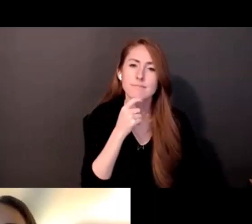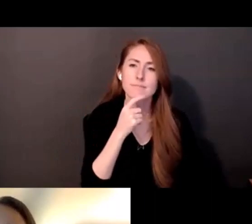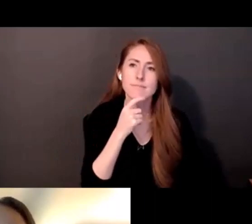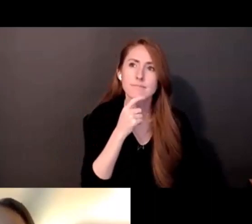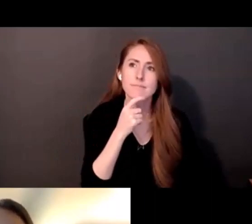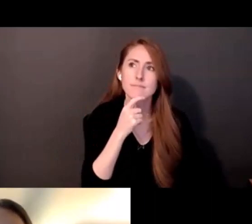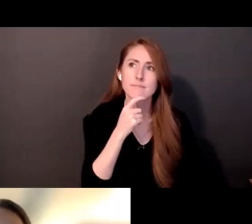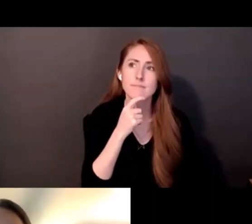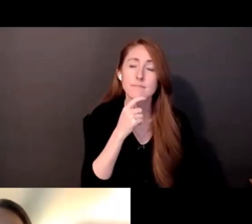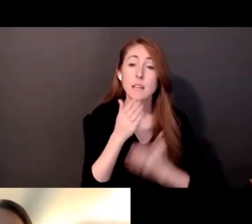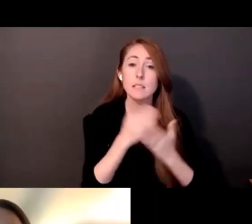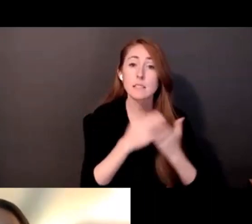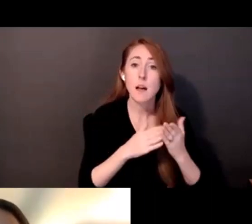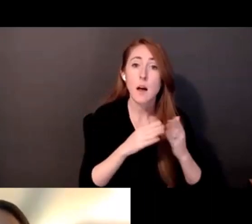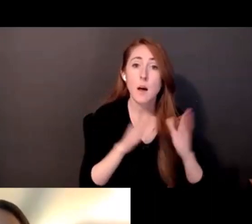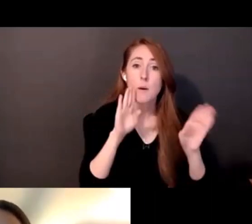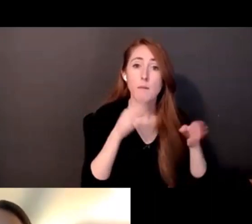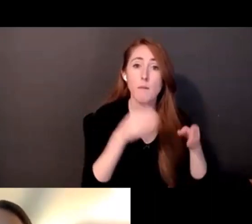were guided by-- that were facilitated